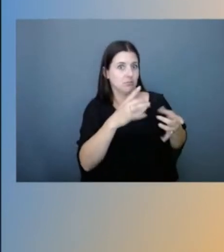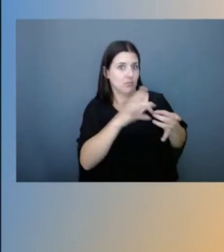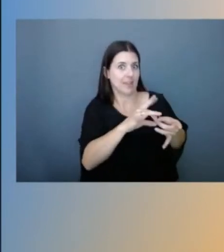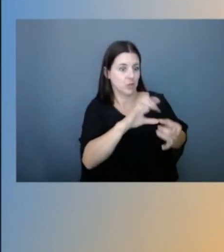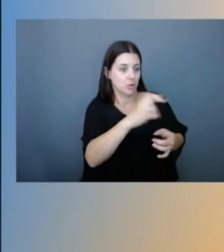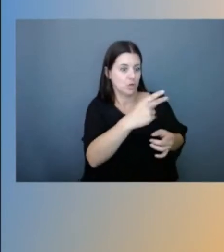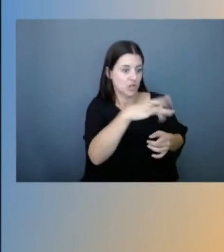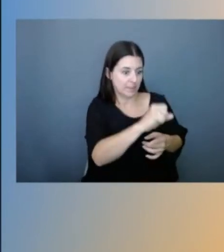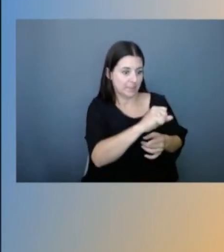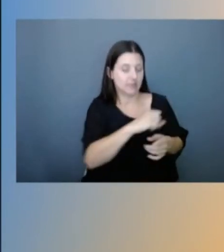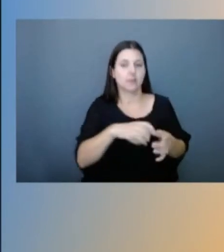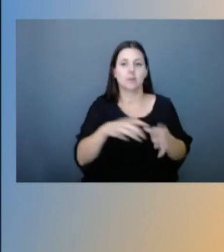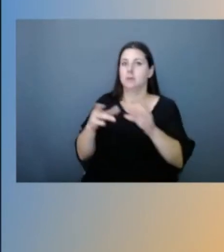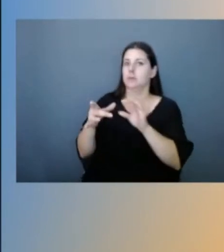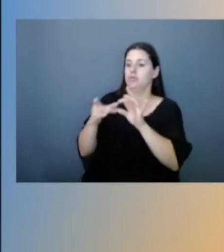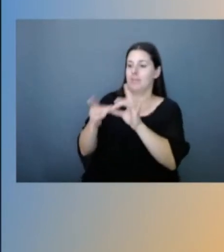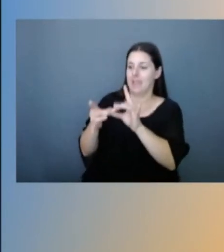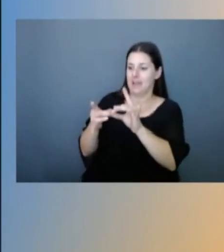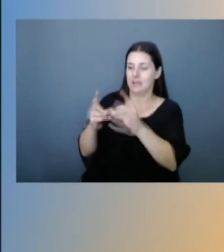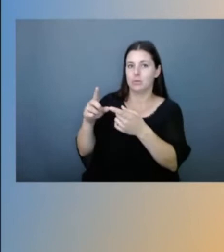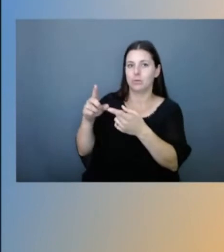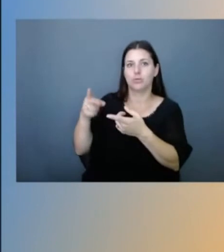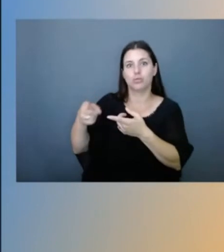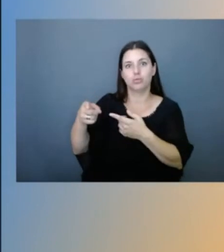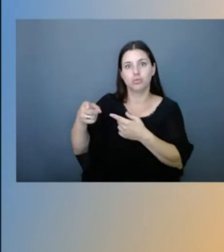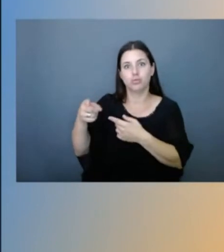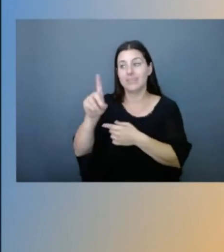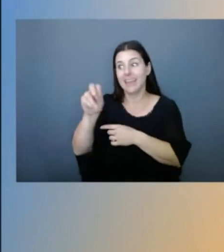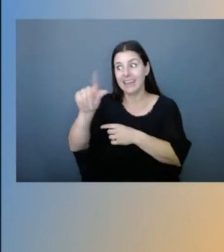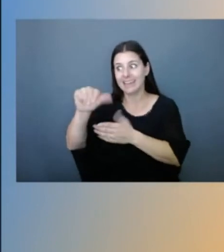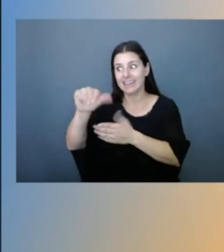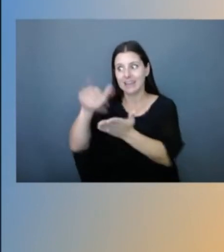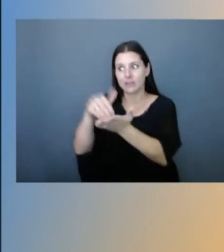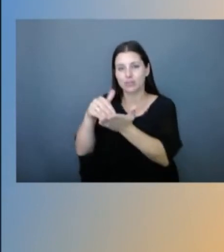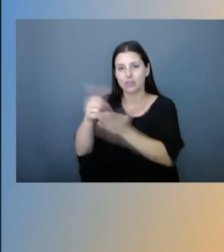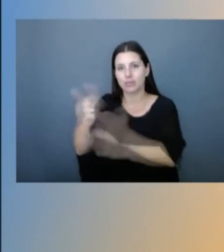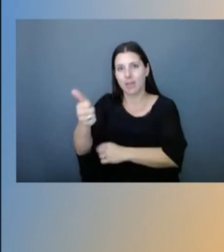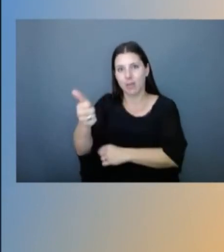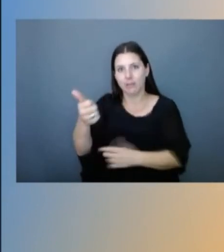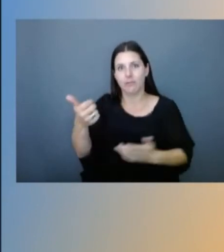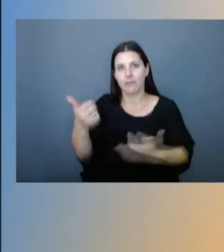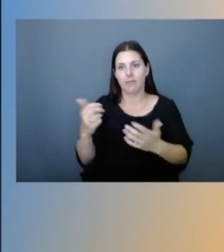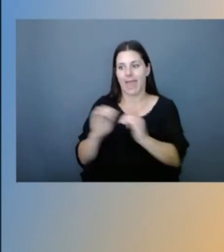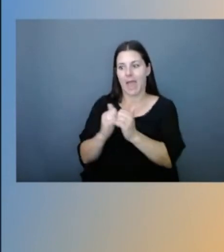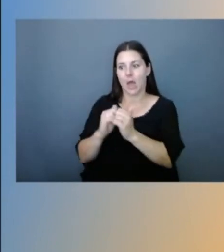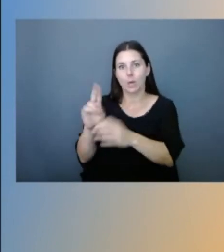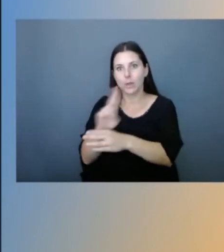into the data center itself into just utilizing the information that we have to be more efficient,